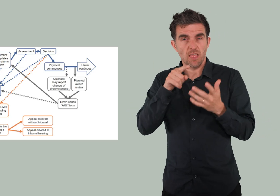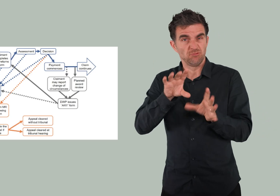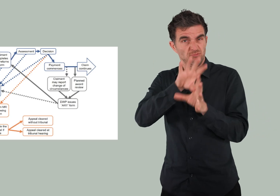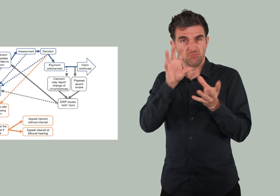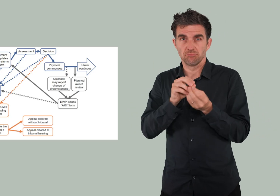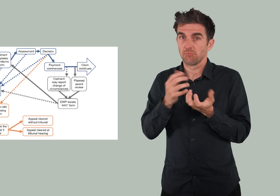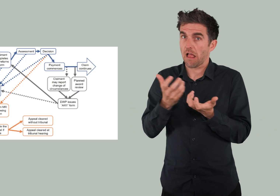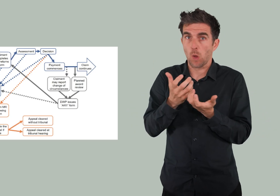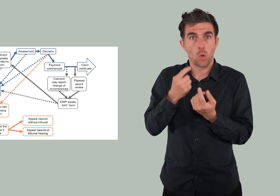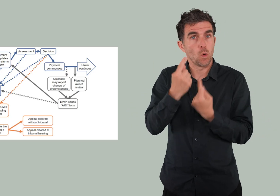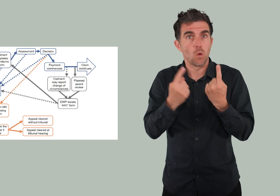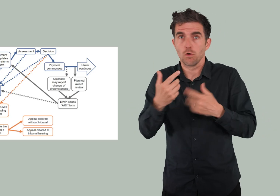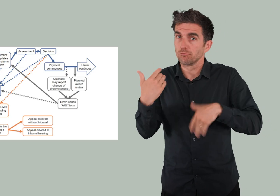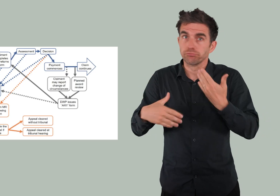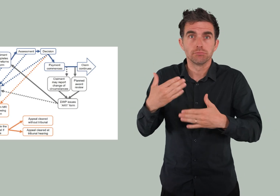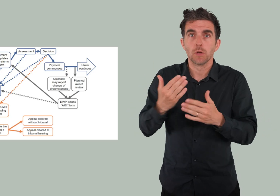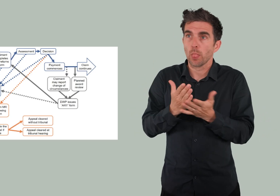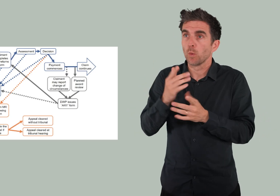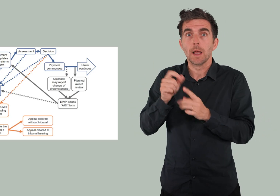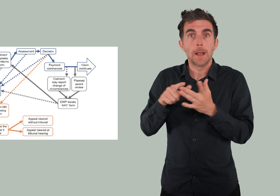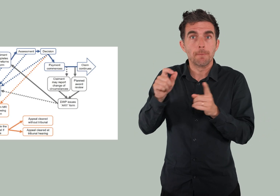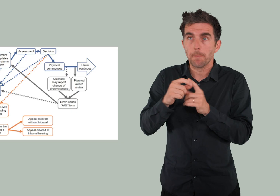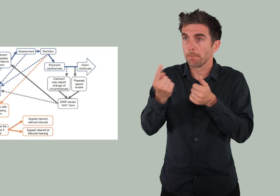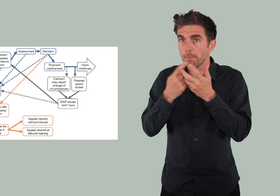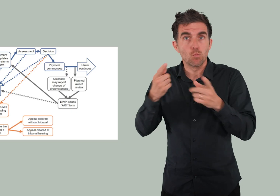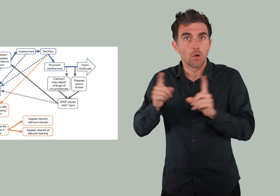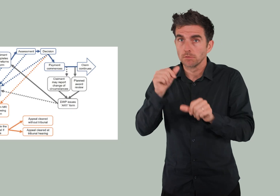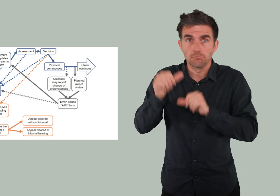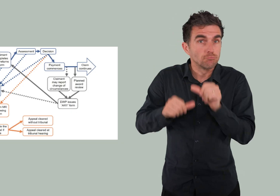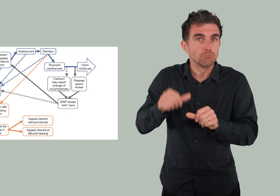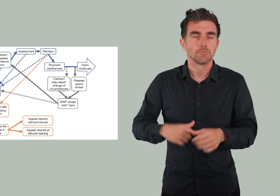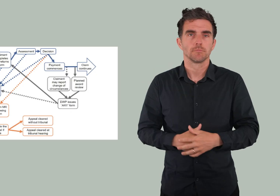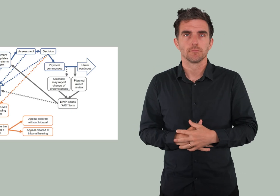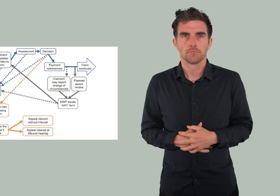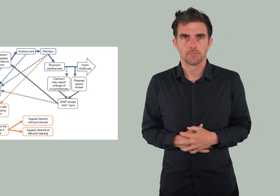this summarises how the customer journey through PIP can progress.